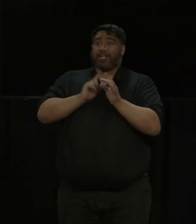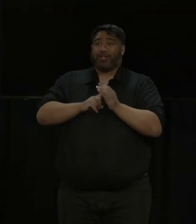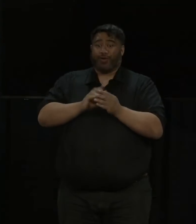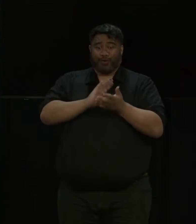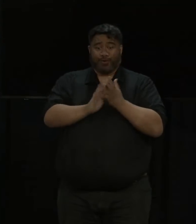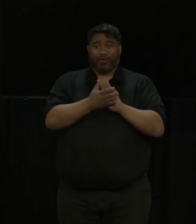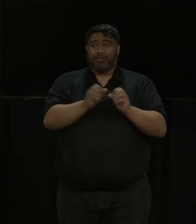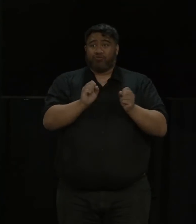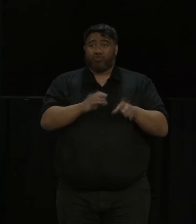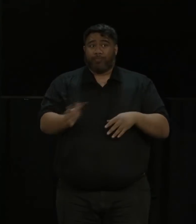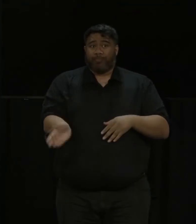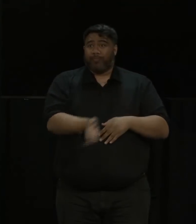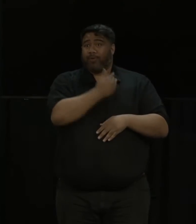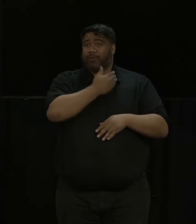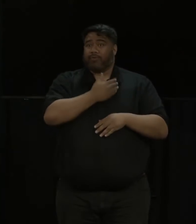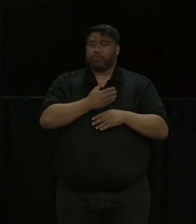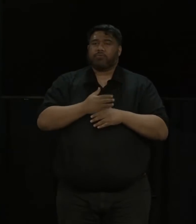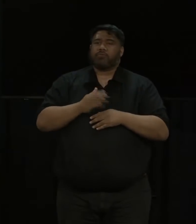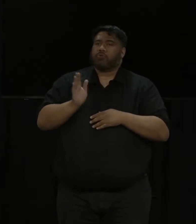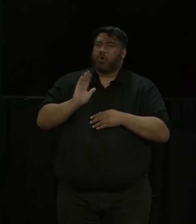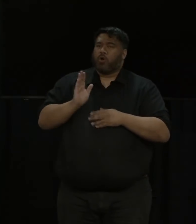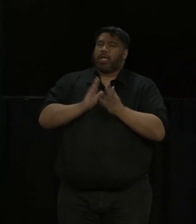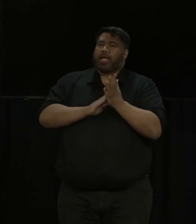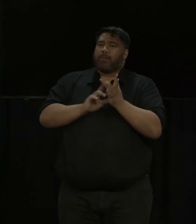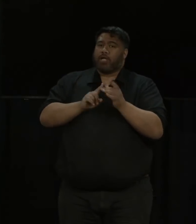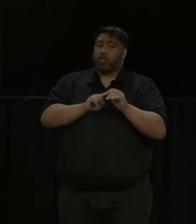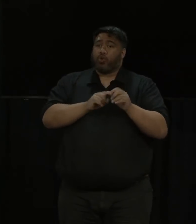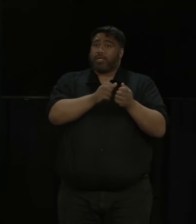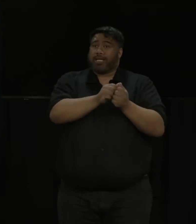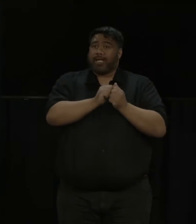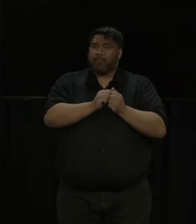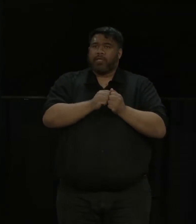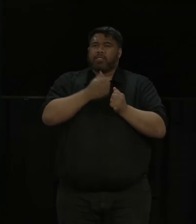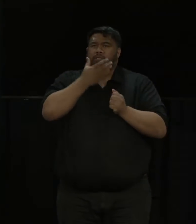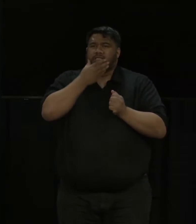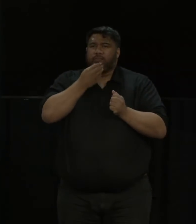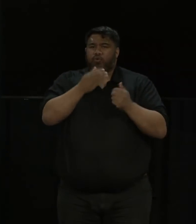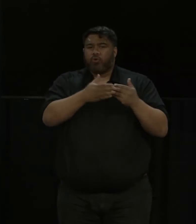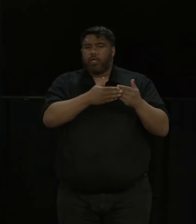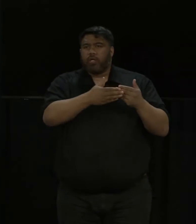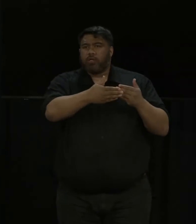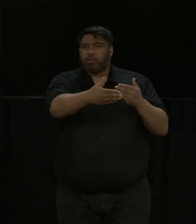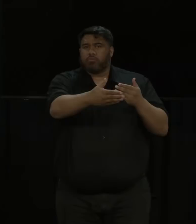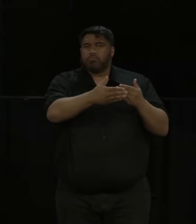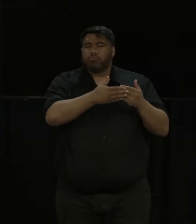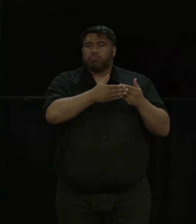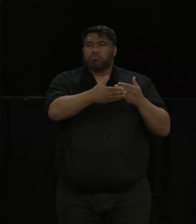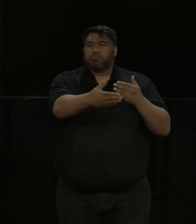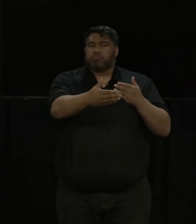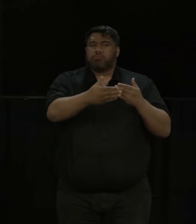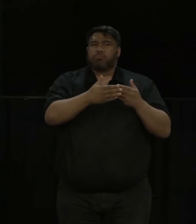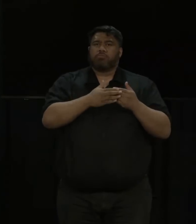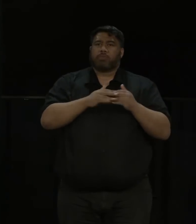to look at Europe to see the path out of the pandemic is not straightforward. Today's announcement does not